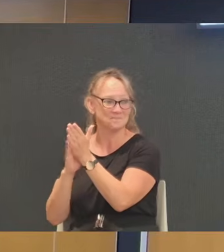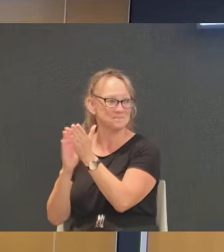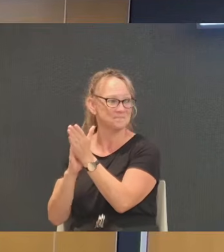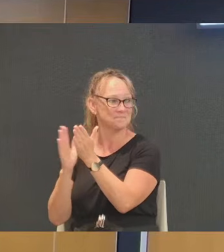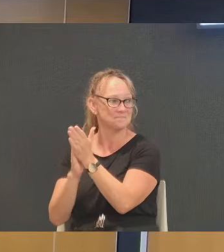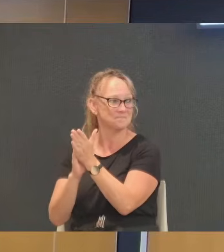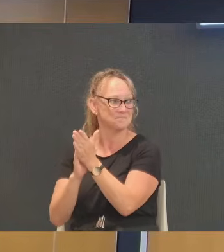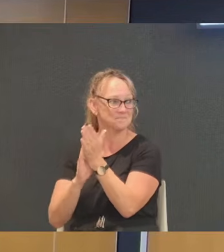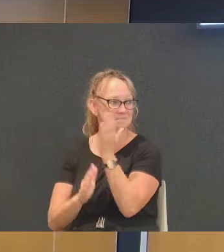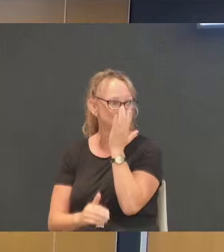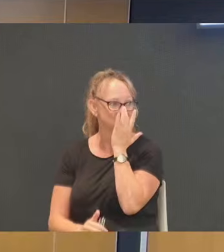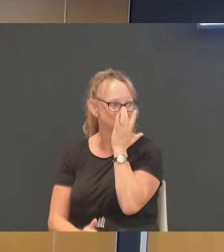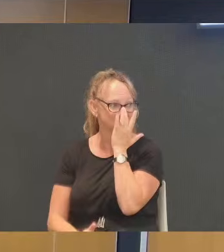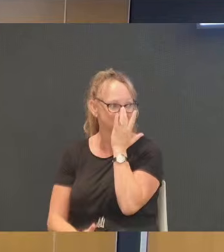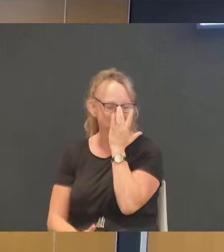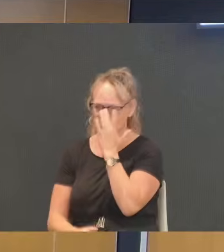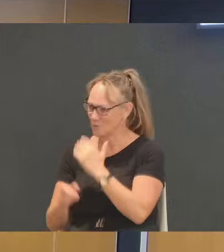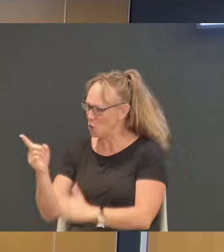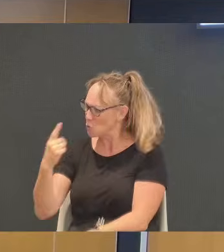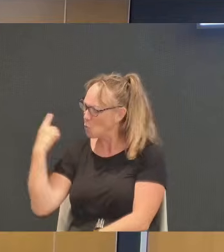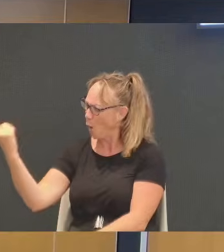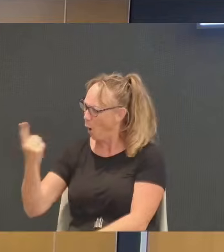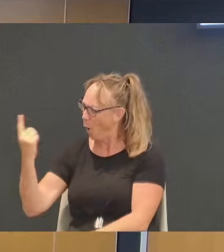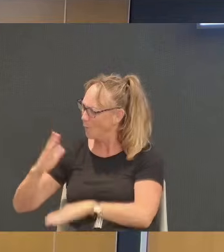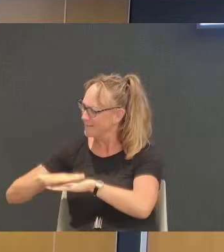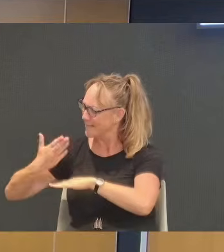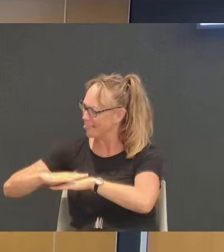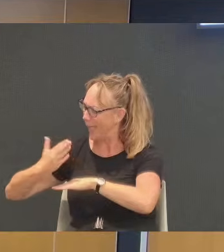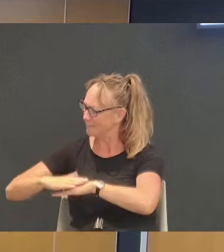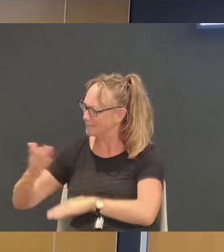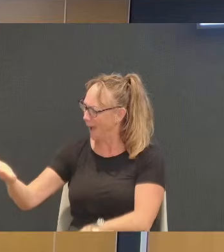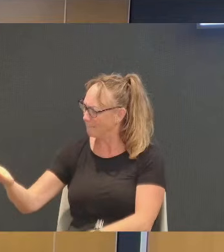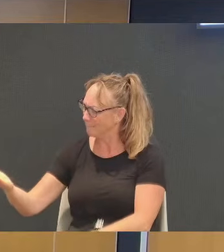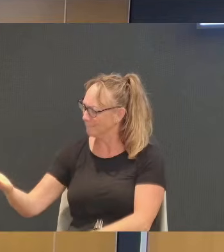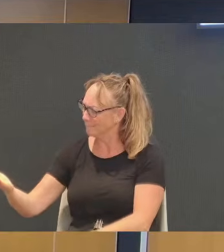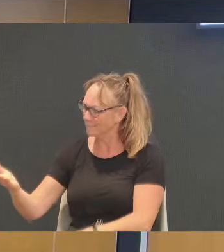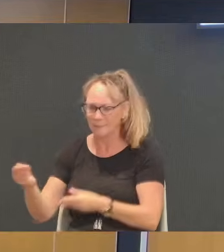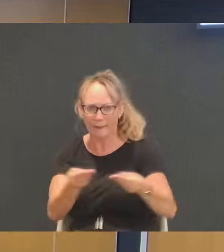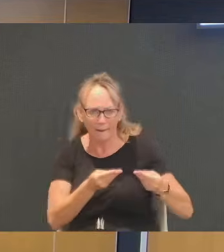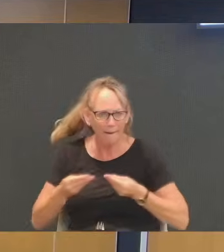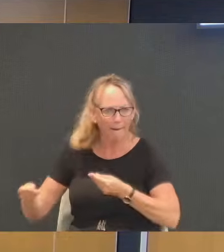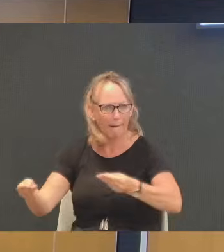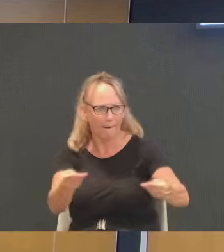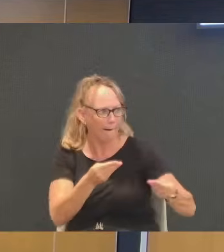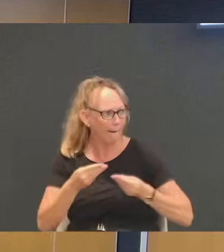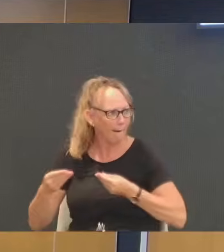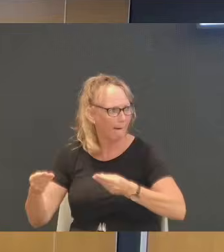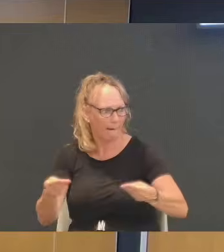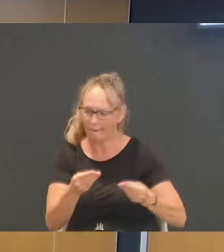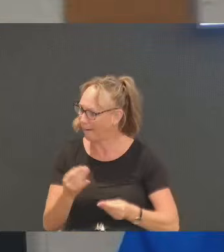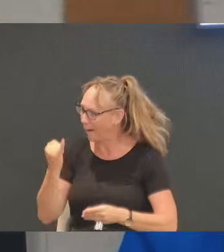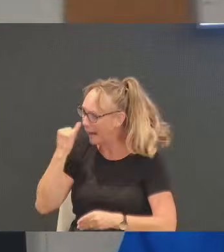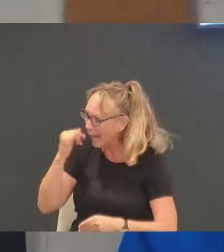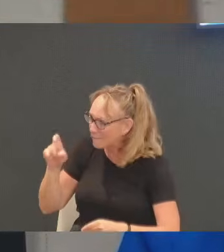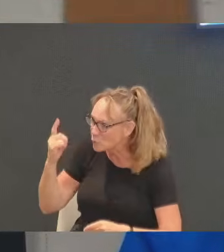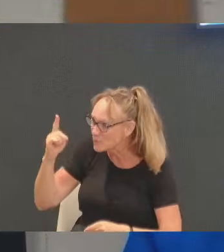He's always walking around with that laptop. You can't that iPad and that laptop. Soon as you say something, he jump up. I got it right here on the laptop.